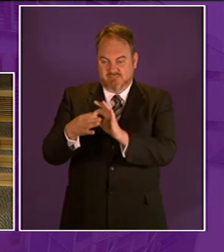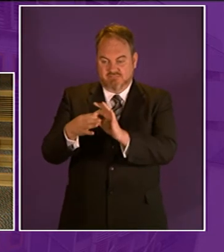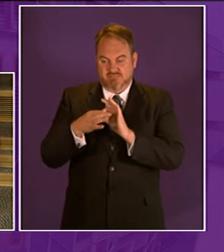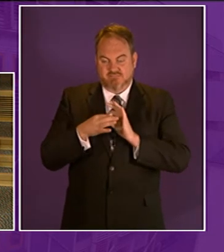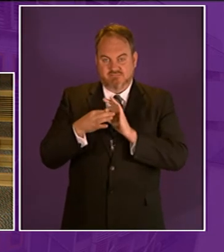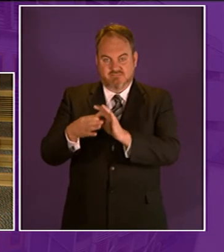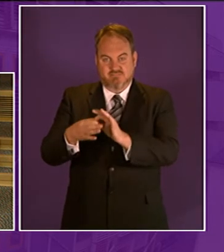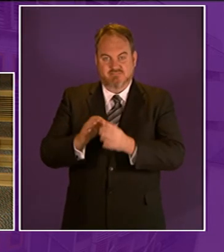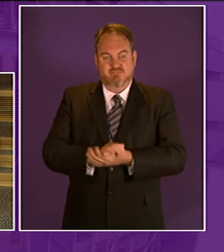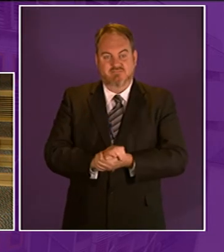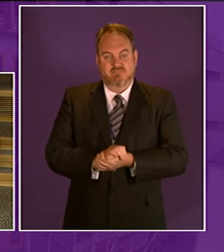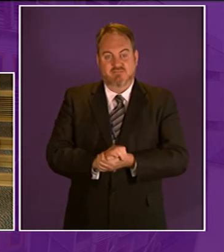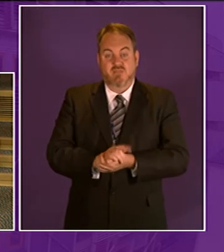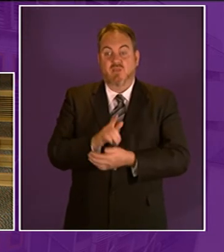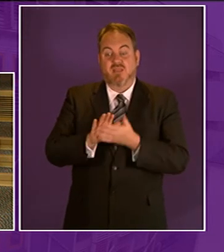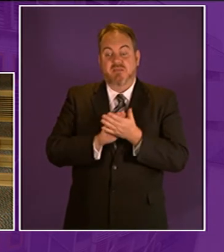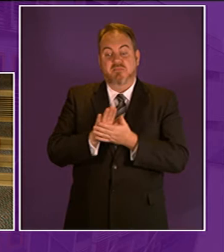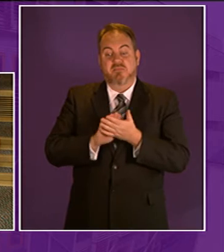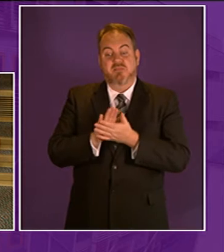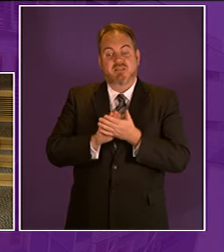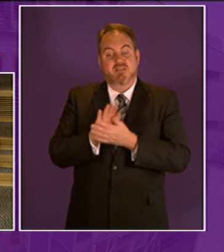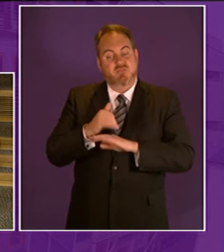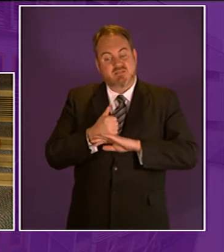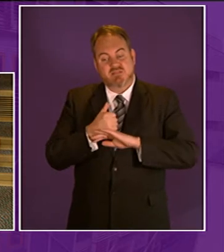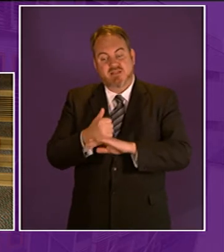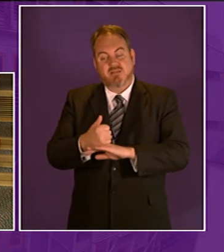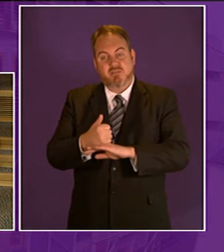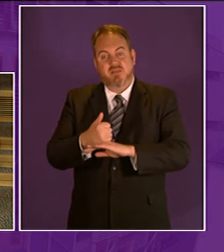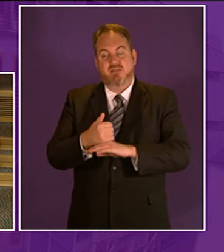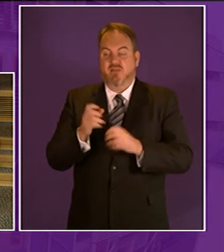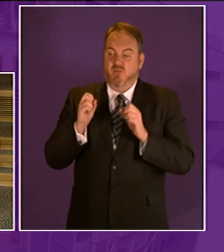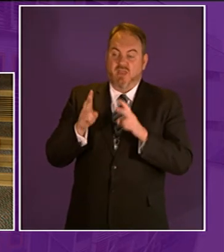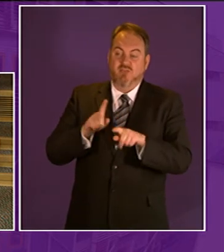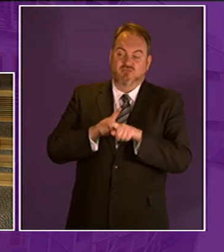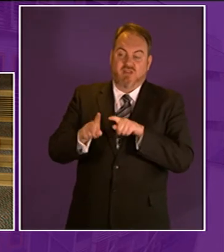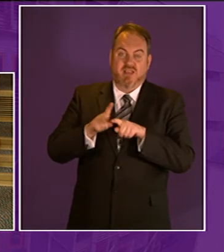We have put in place a system that is designed to break the impasse, and there is therefore